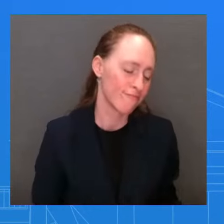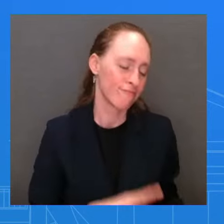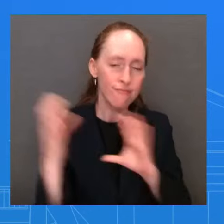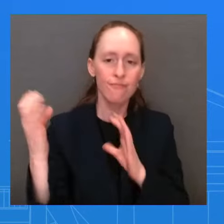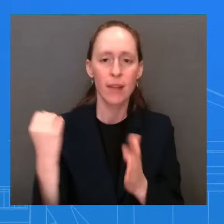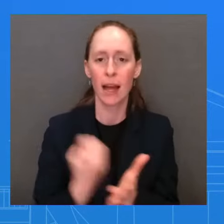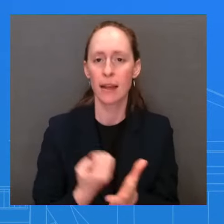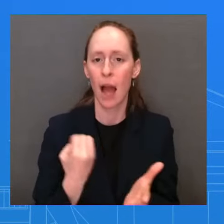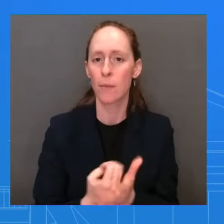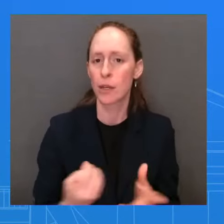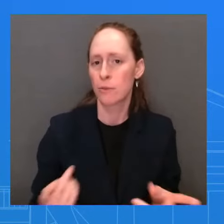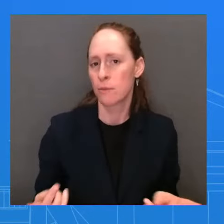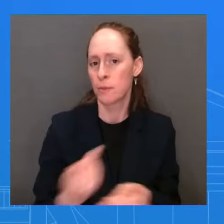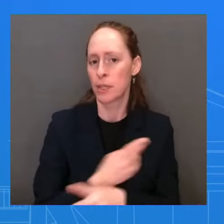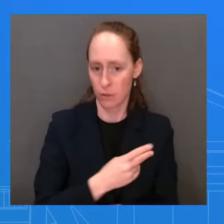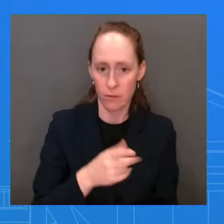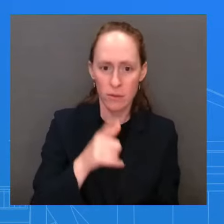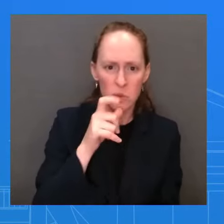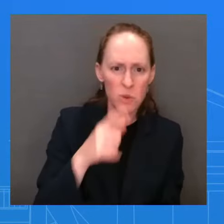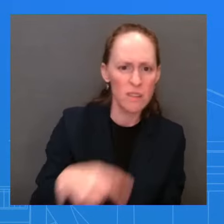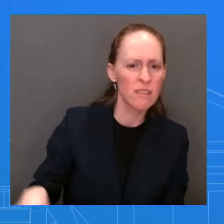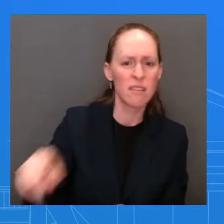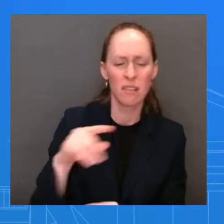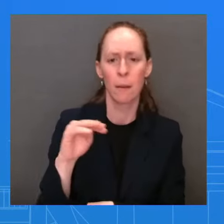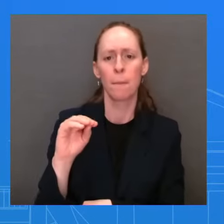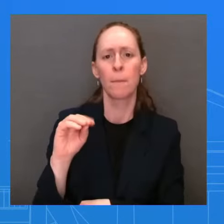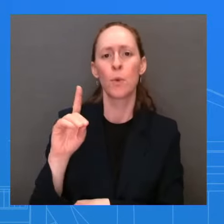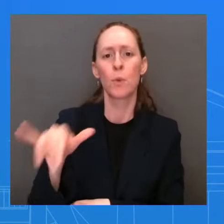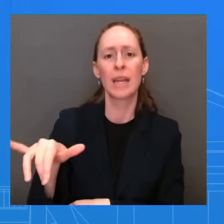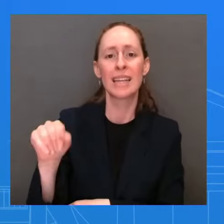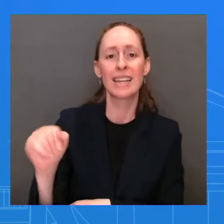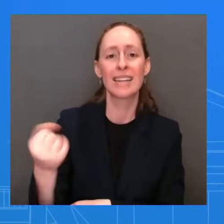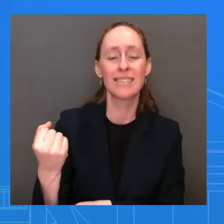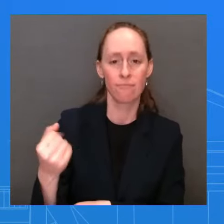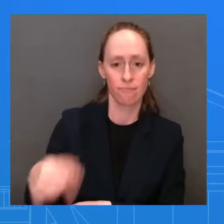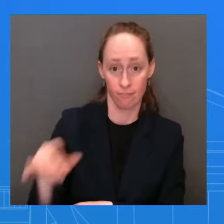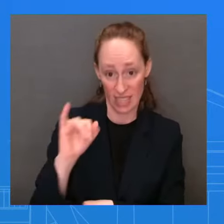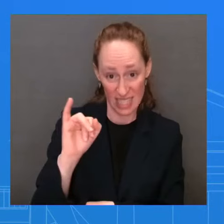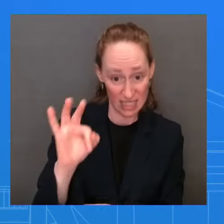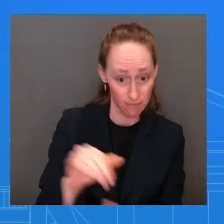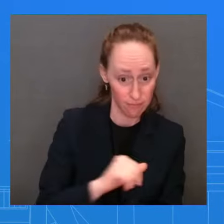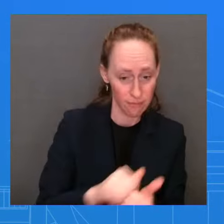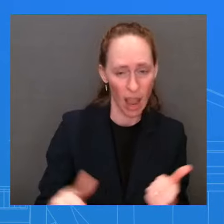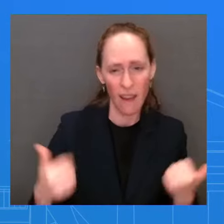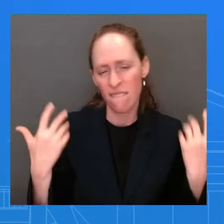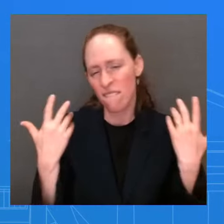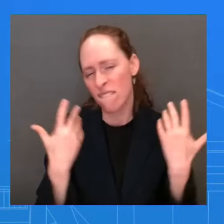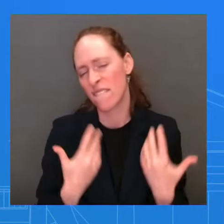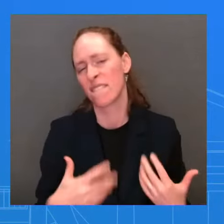would increase the odds of a recession, cost 780,000 jobs, weaken the economy,